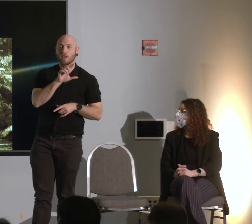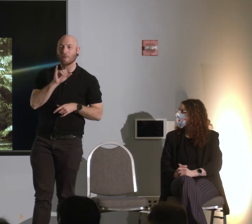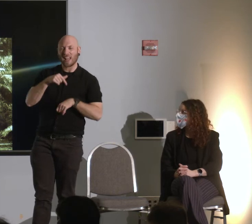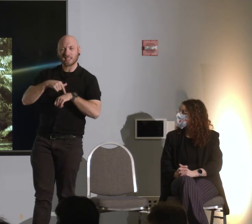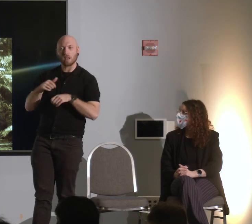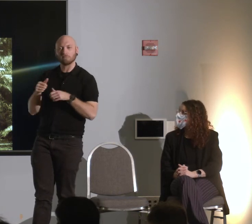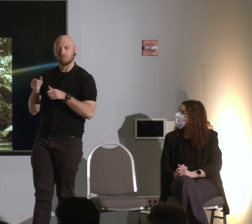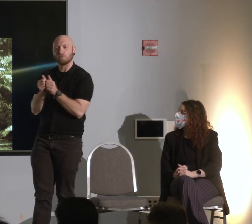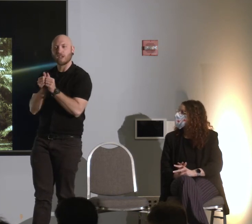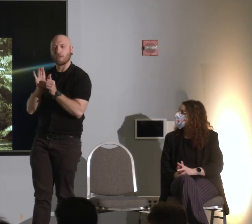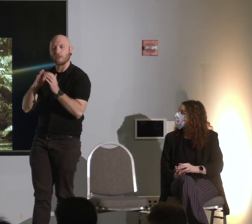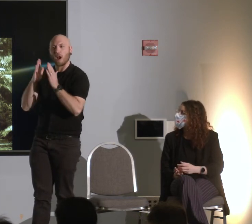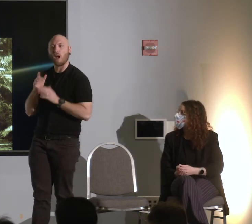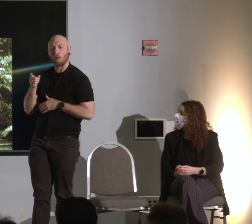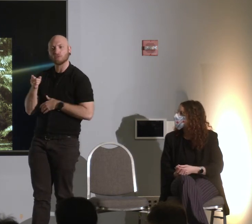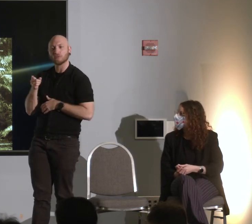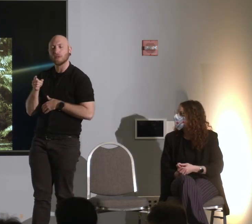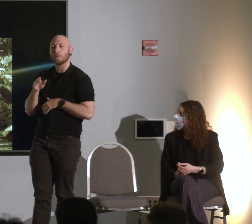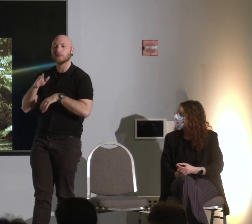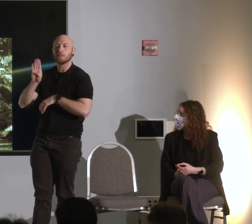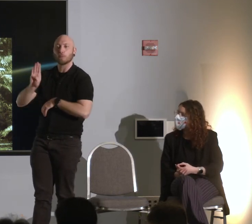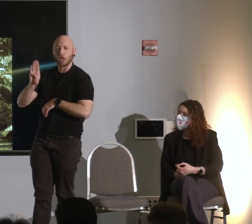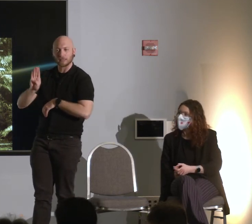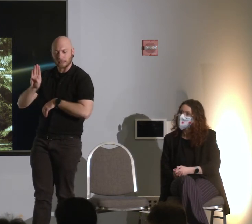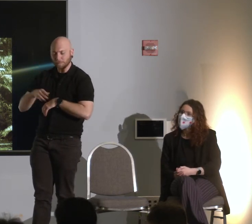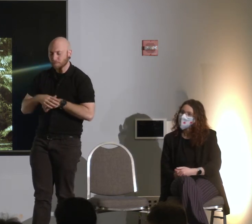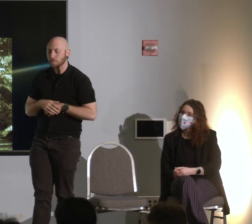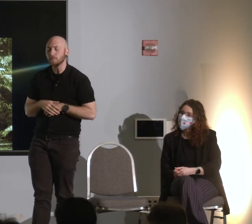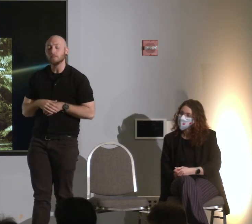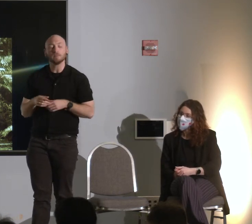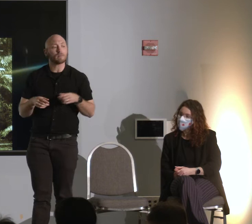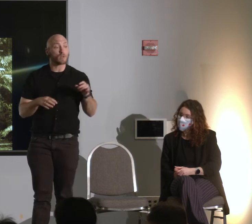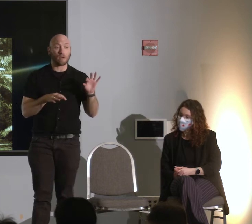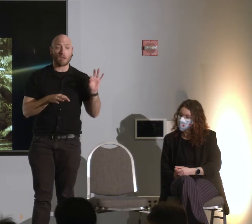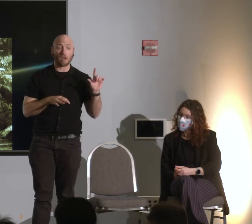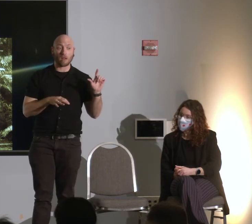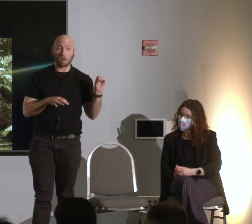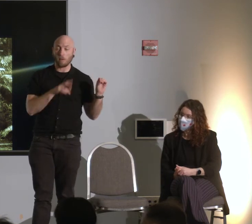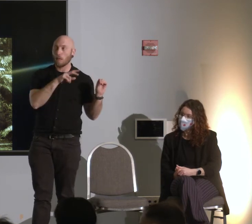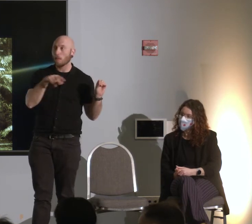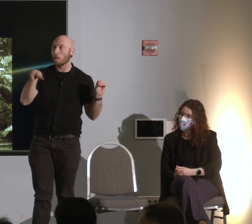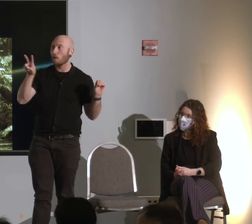Brookline home at 25 Cottage Street. As he often did, he looked out of the